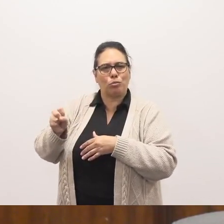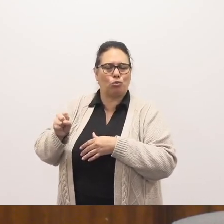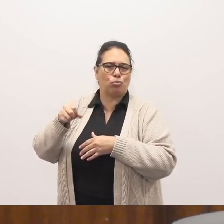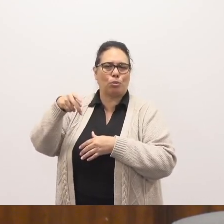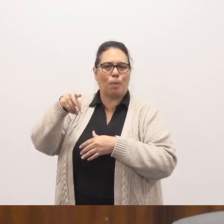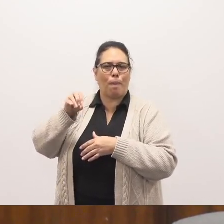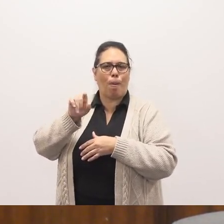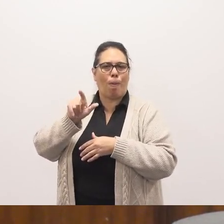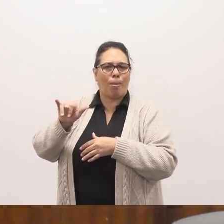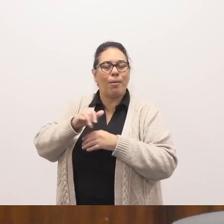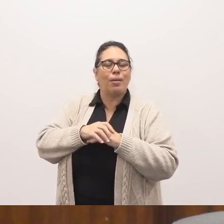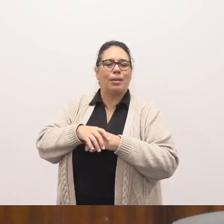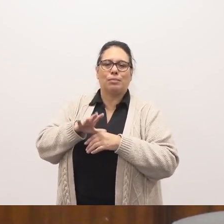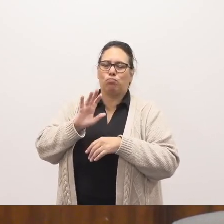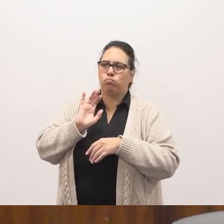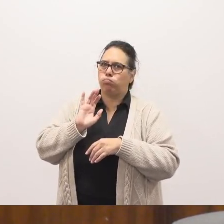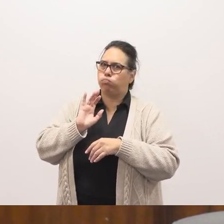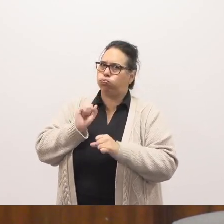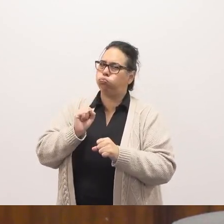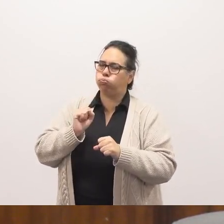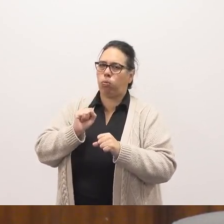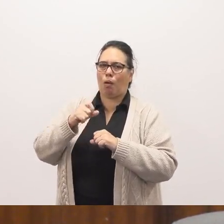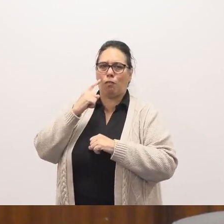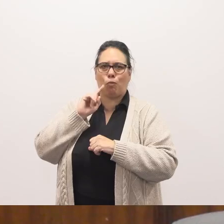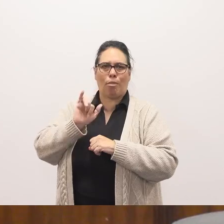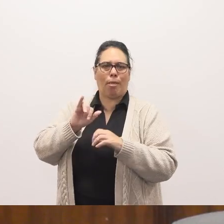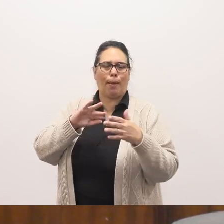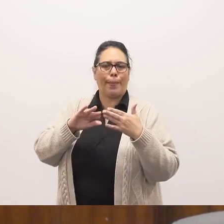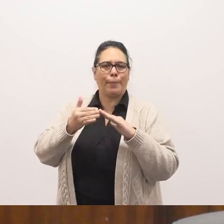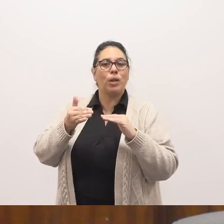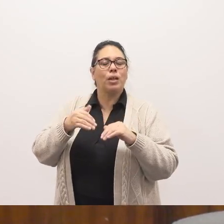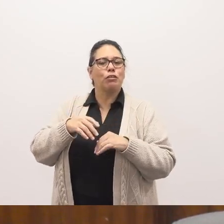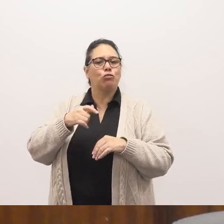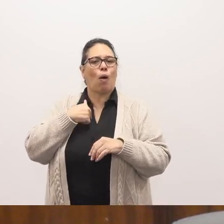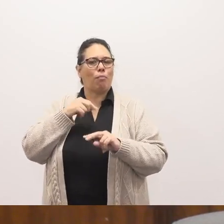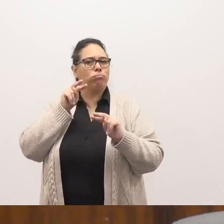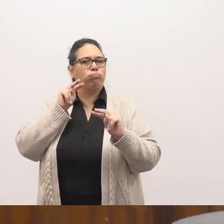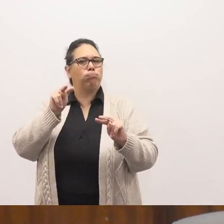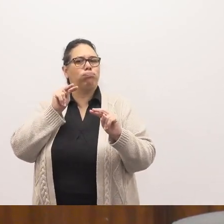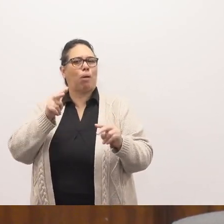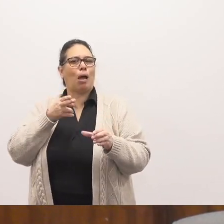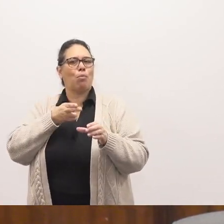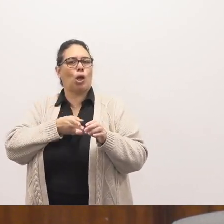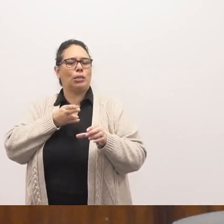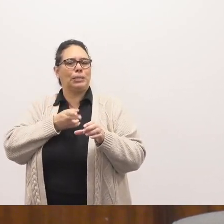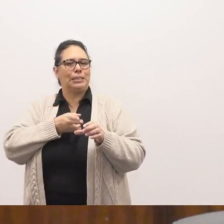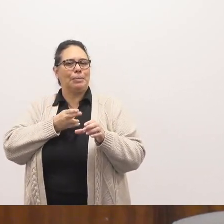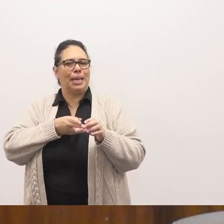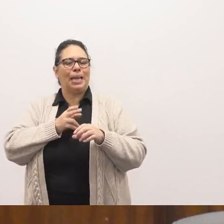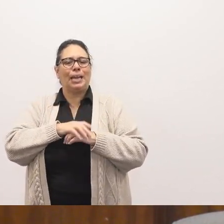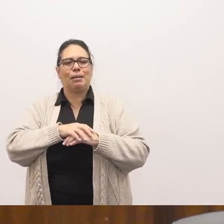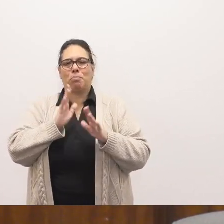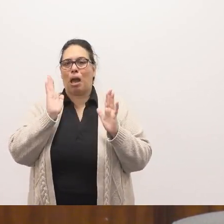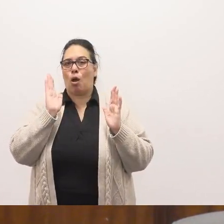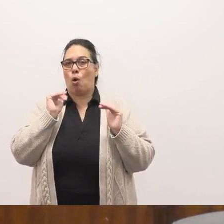it is a staple for that community. And so I am looking forward to participating. And I would hope that the community...